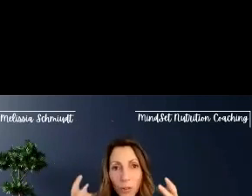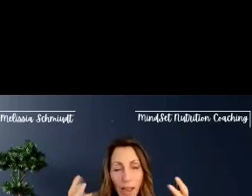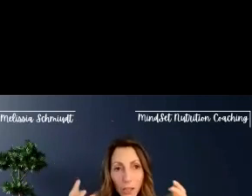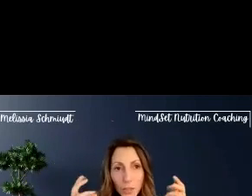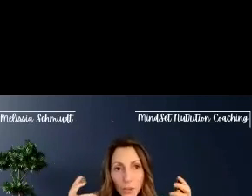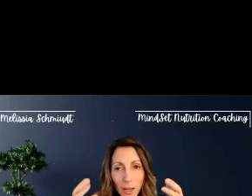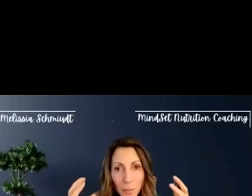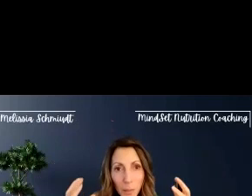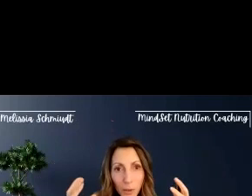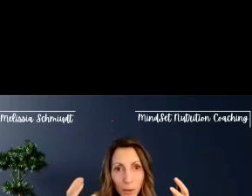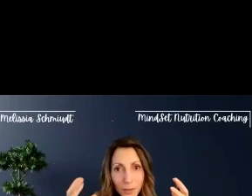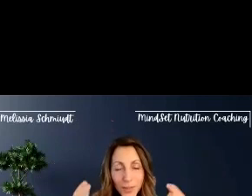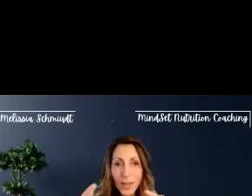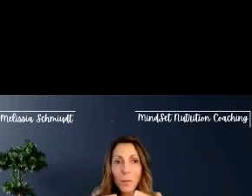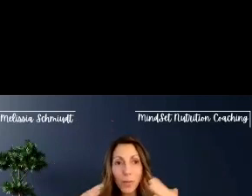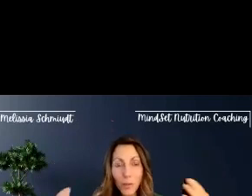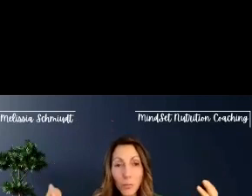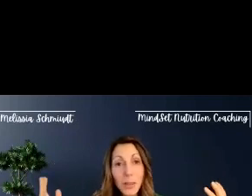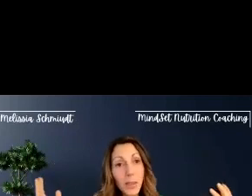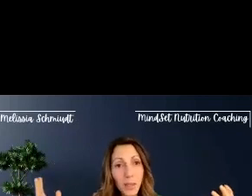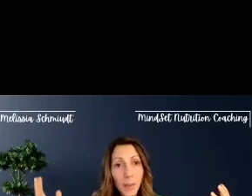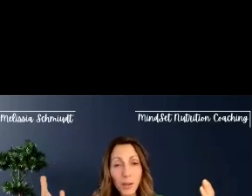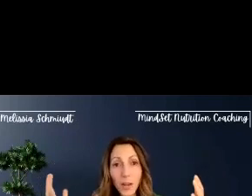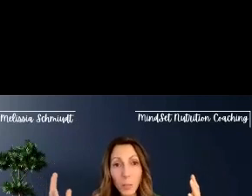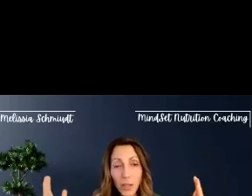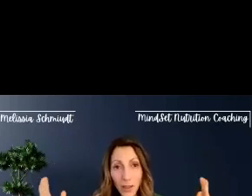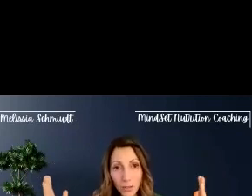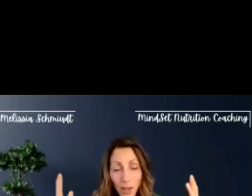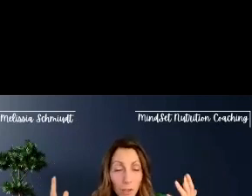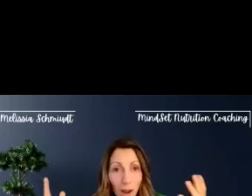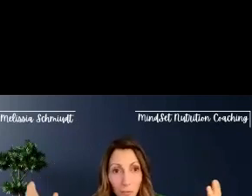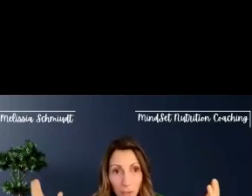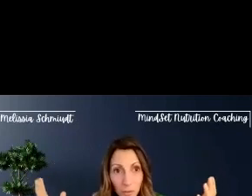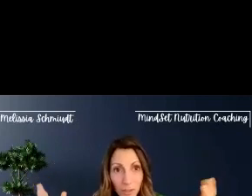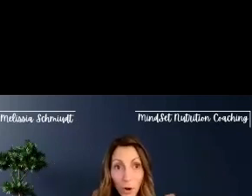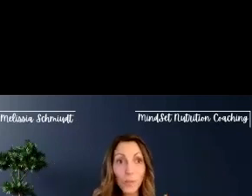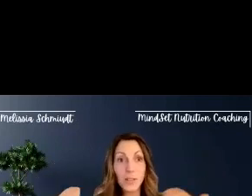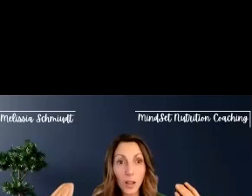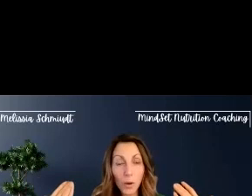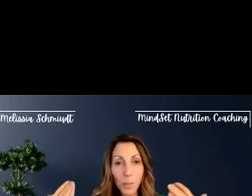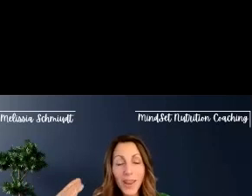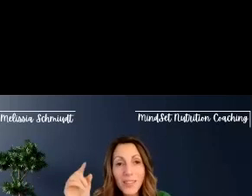all the calories your body burns without you really thinking about it and putting effort into it. Your heart rate's not going up.